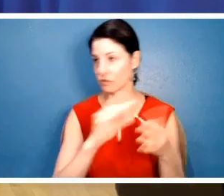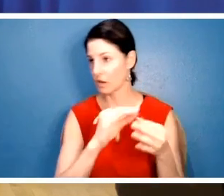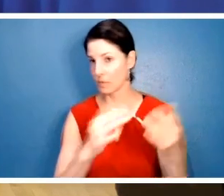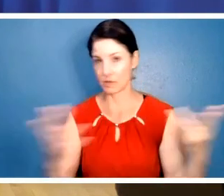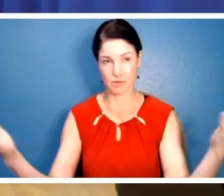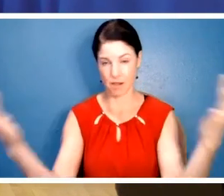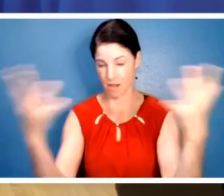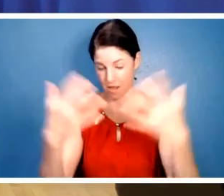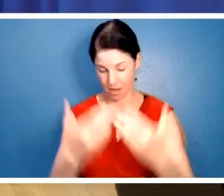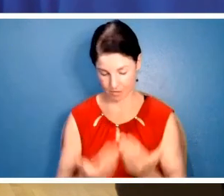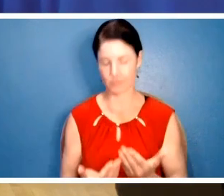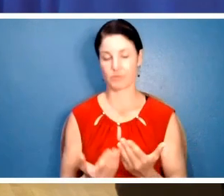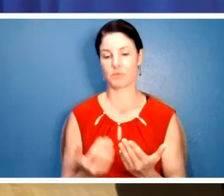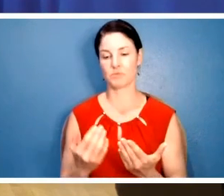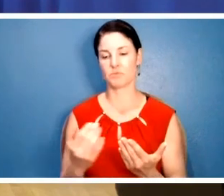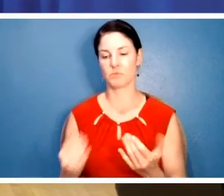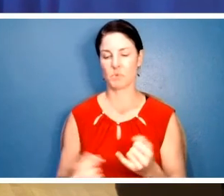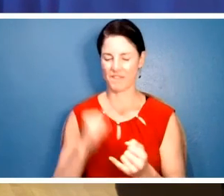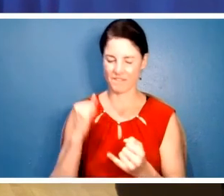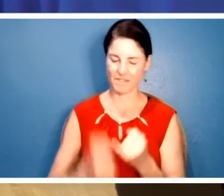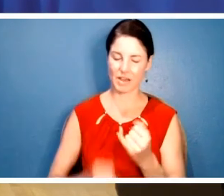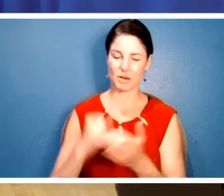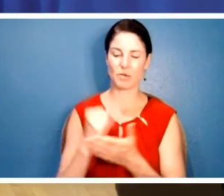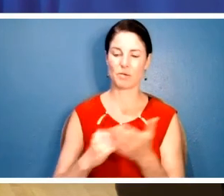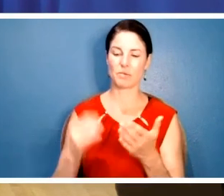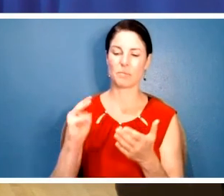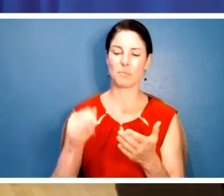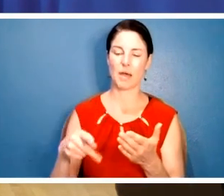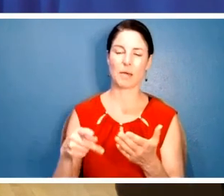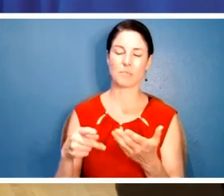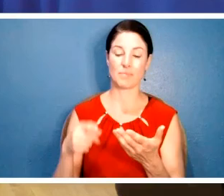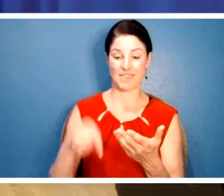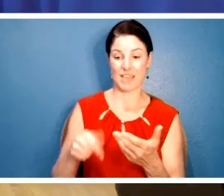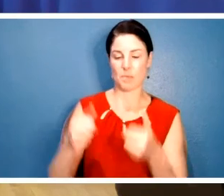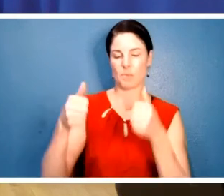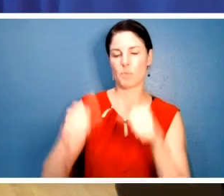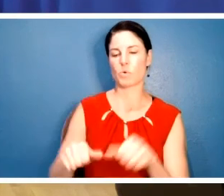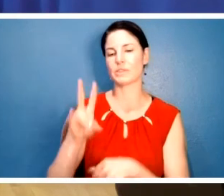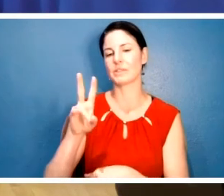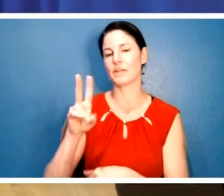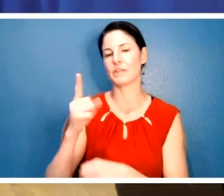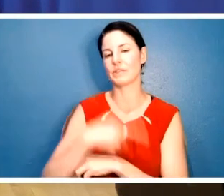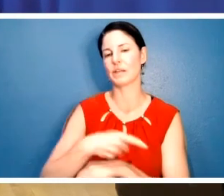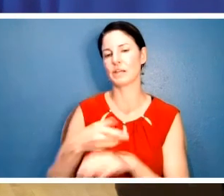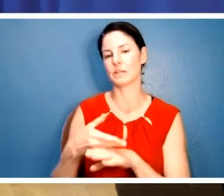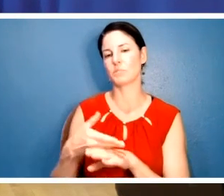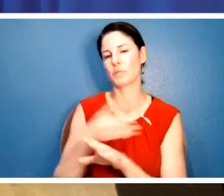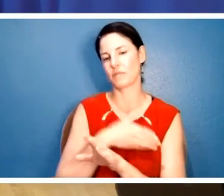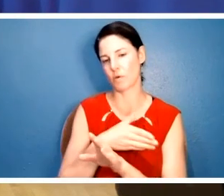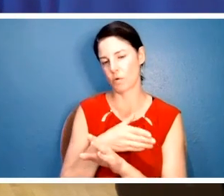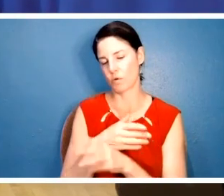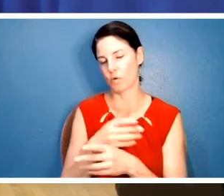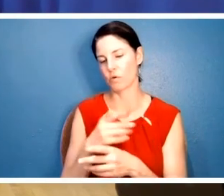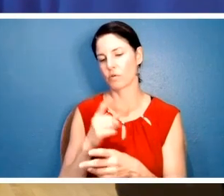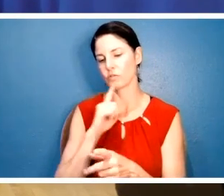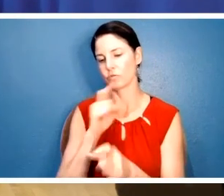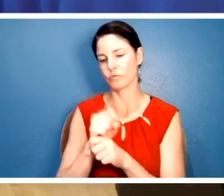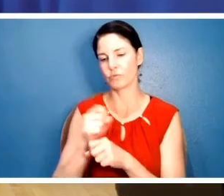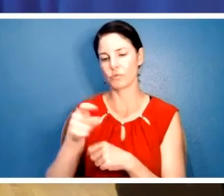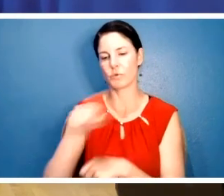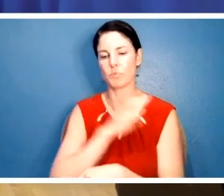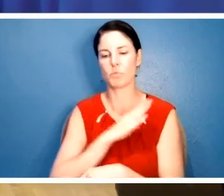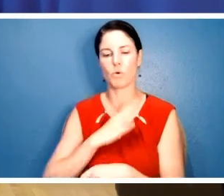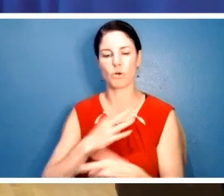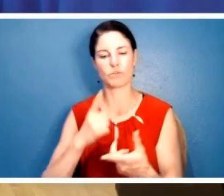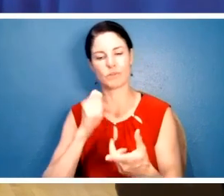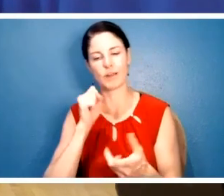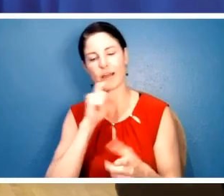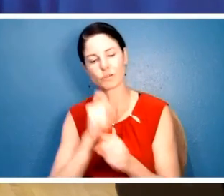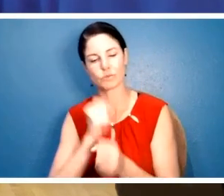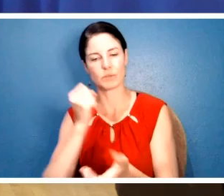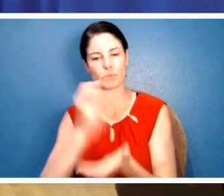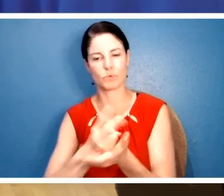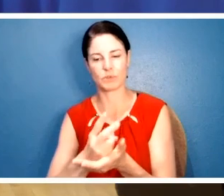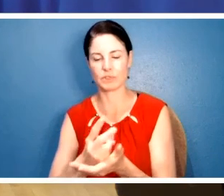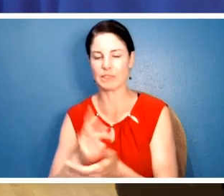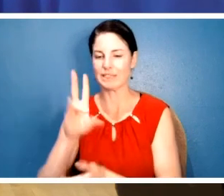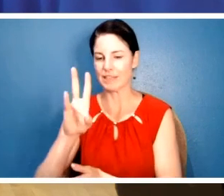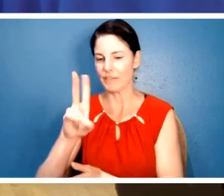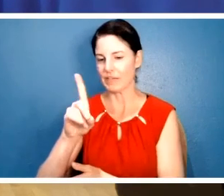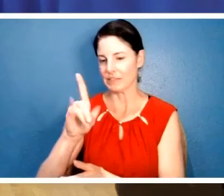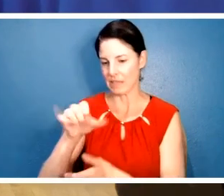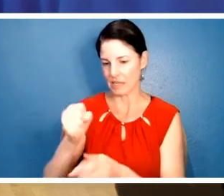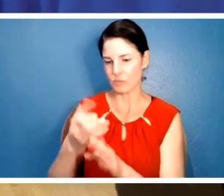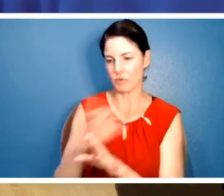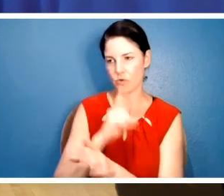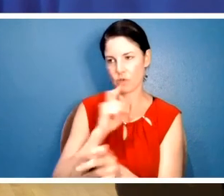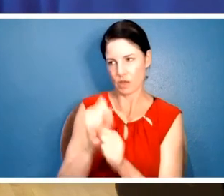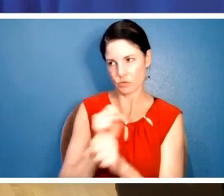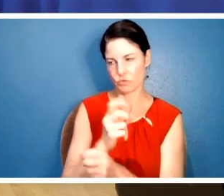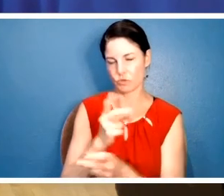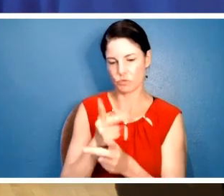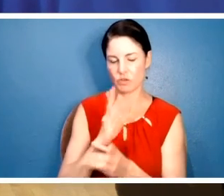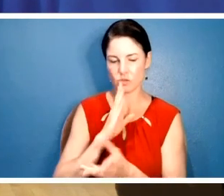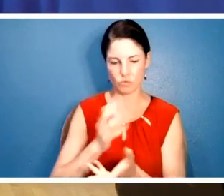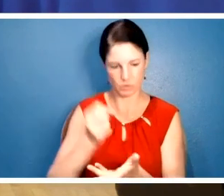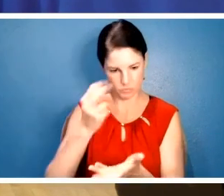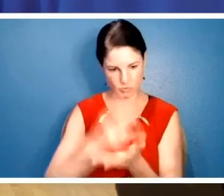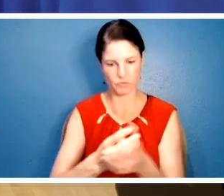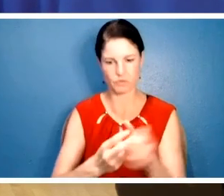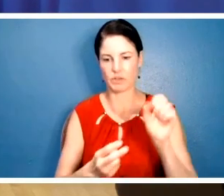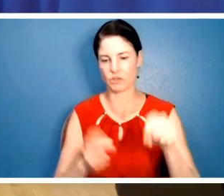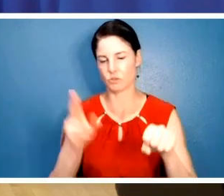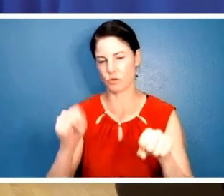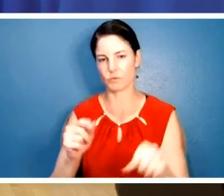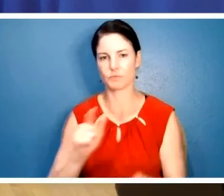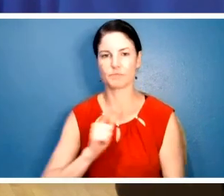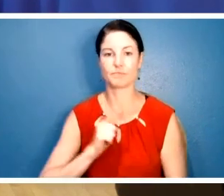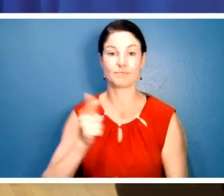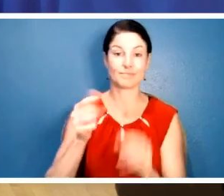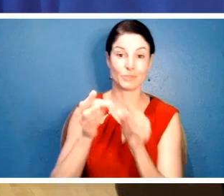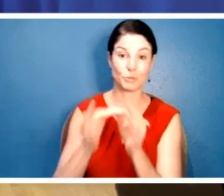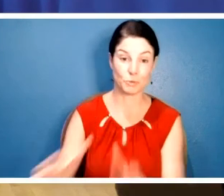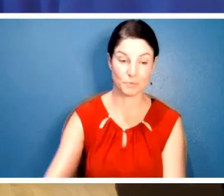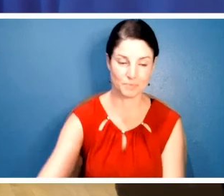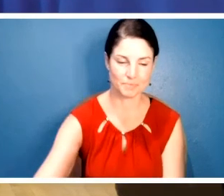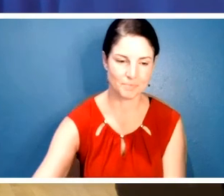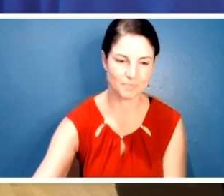SacGov: We will draw a final map that it must be posted seven days prior to the adoption of that map, it has to be posted seven days before the supervisors can say okay we're we're gonna we're gonna adopt that map.